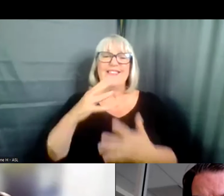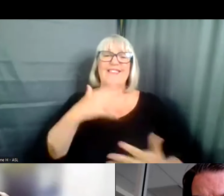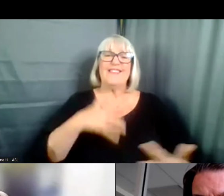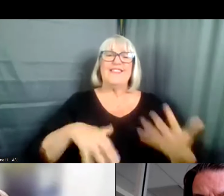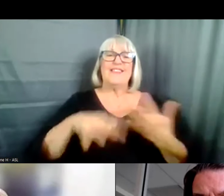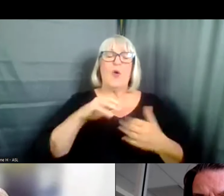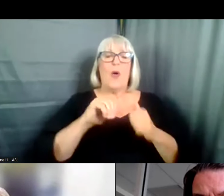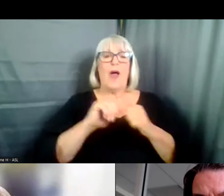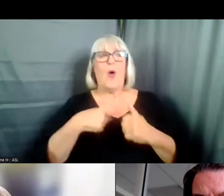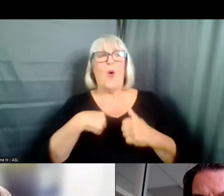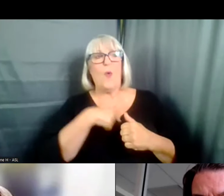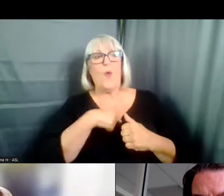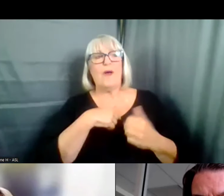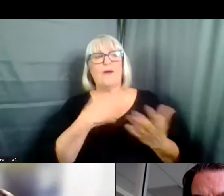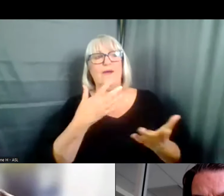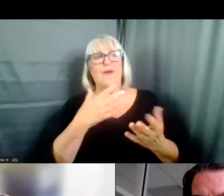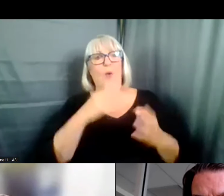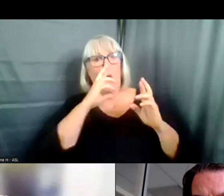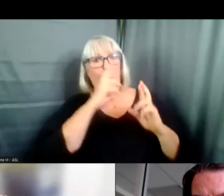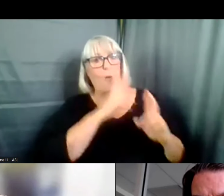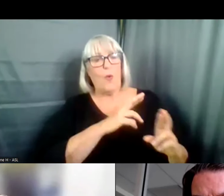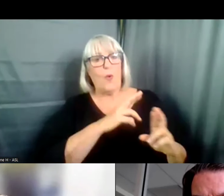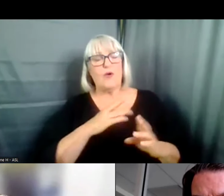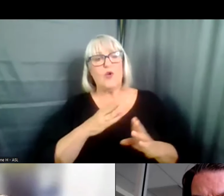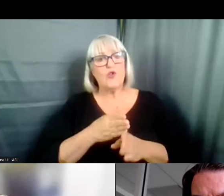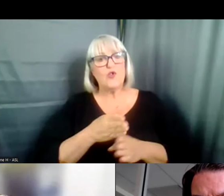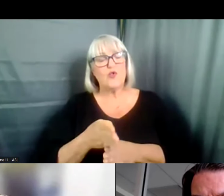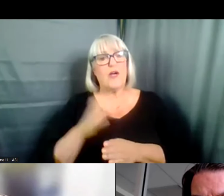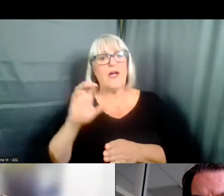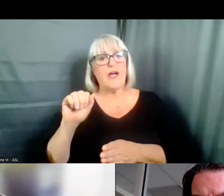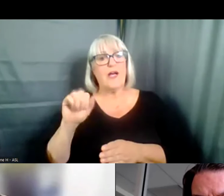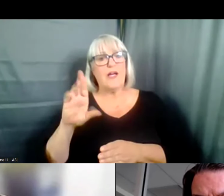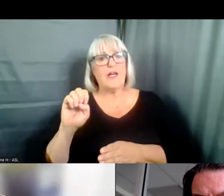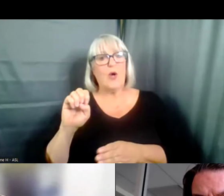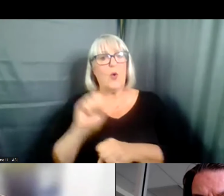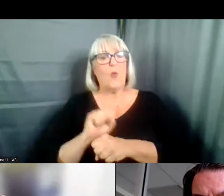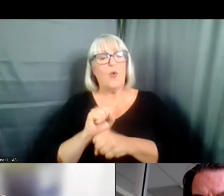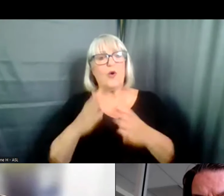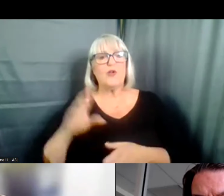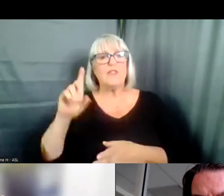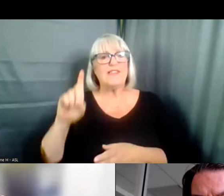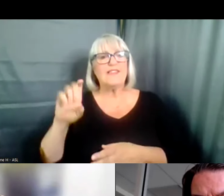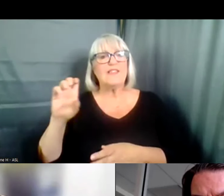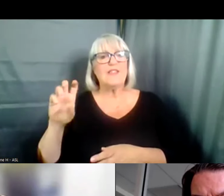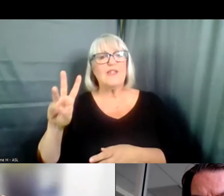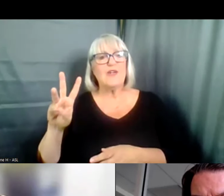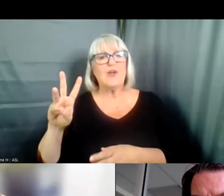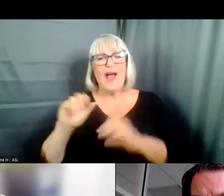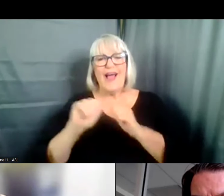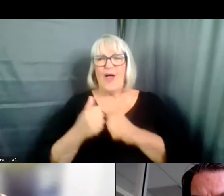how we respect direct care workers and how they fit into the into the overall healthcare ecosystem.